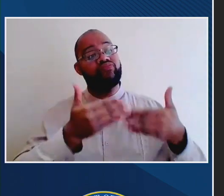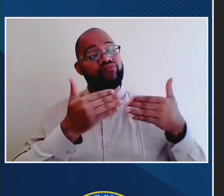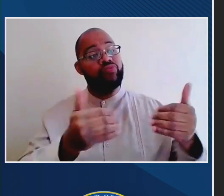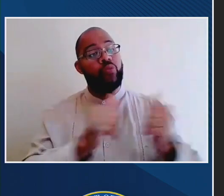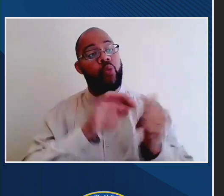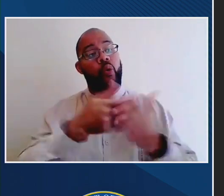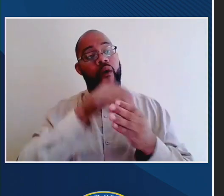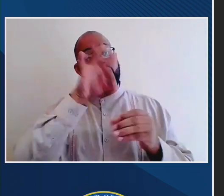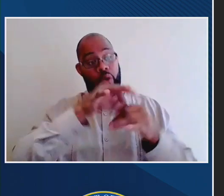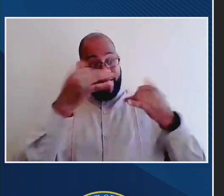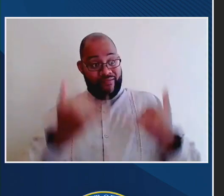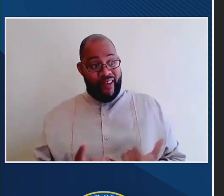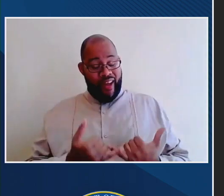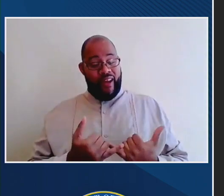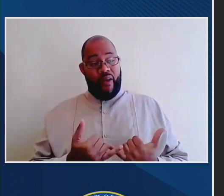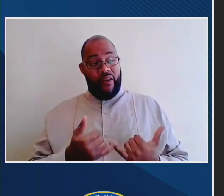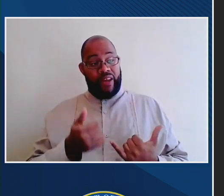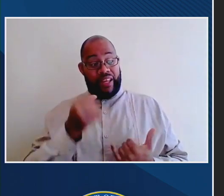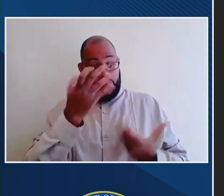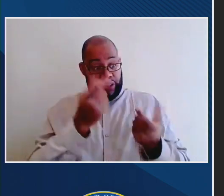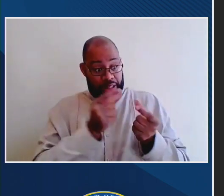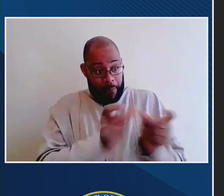as far as splitting the group and having